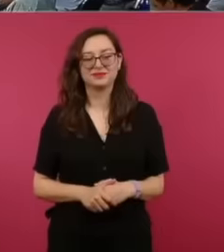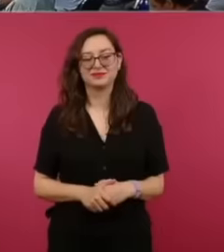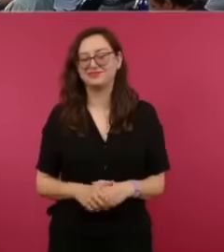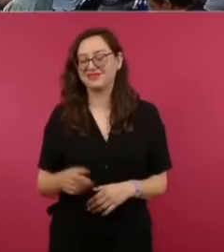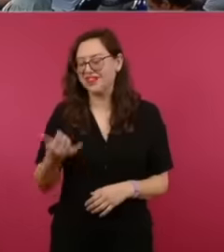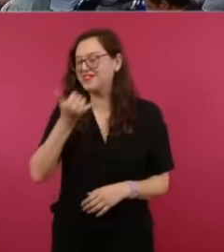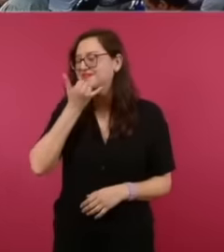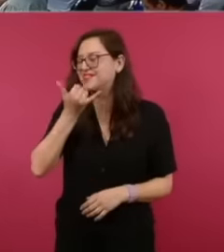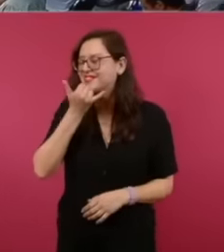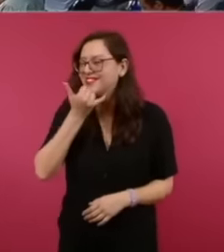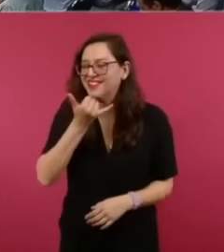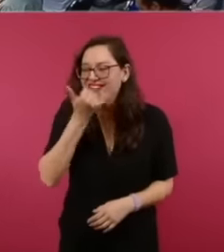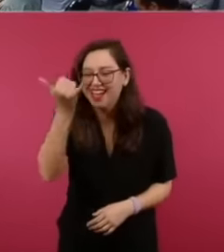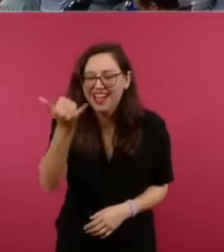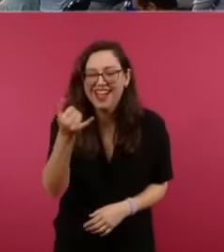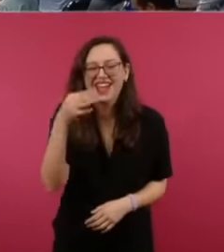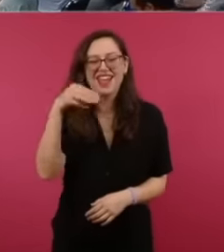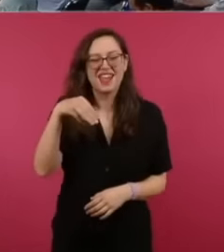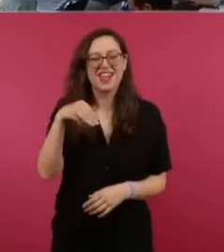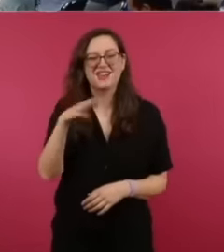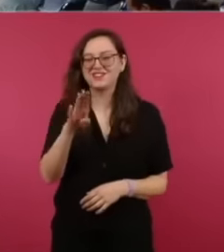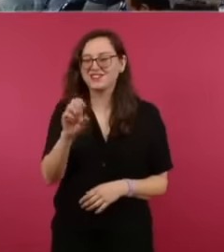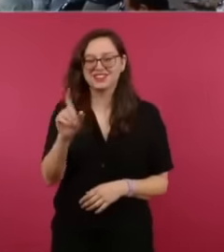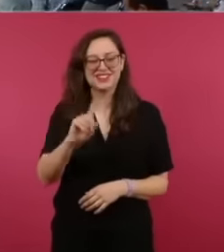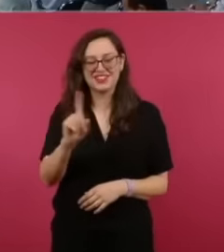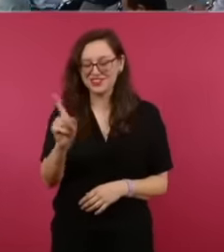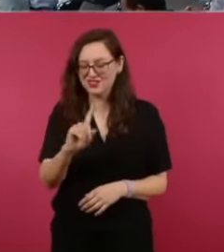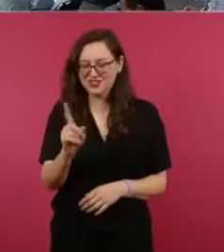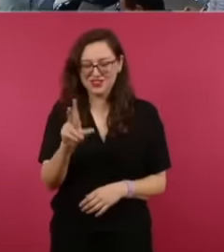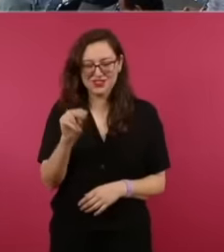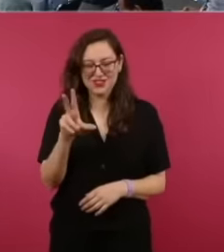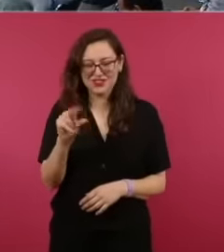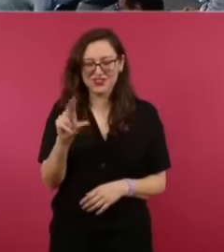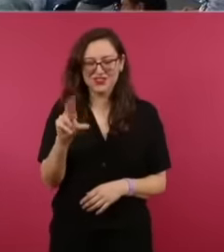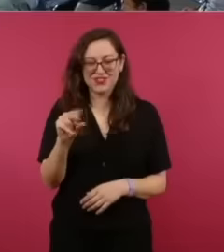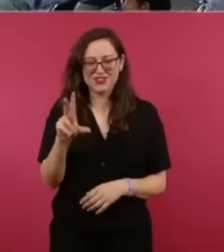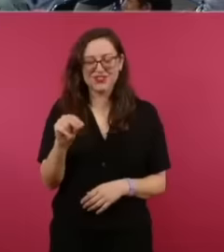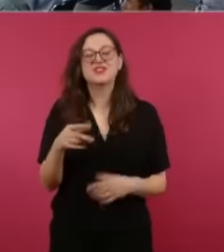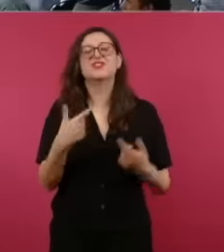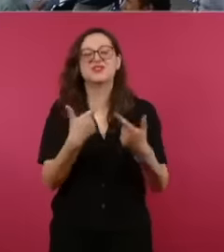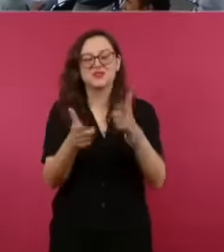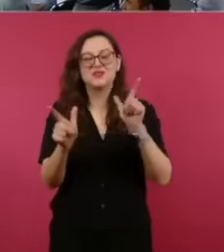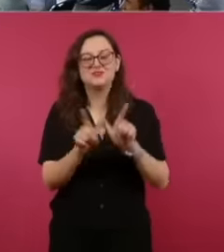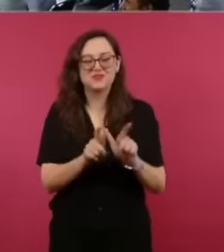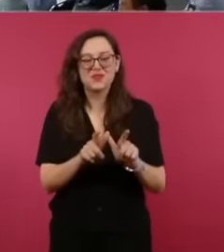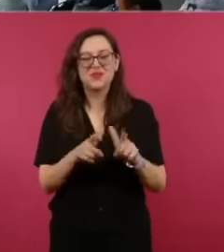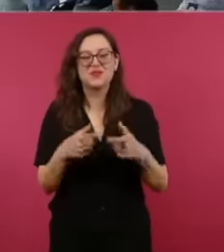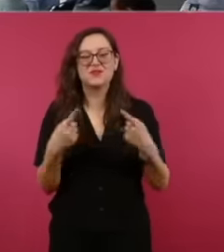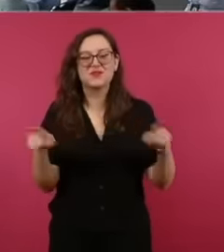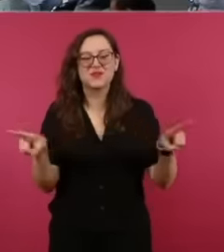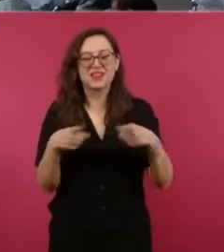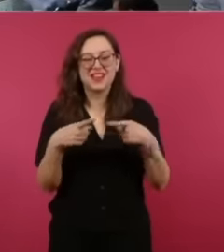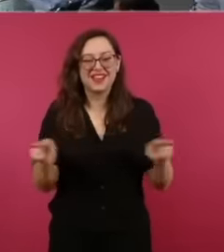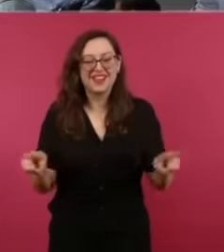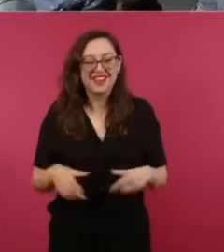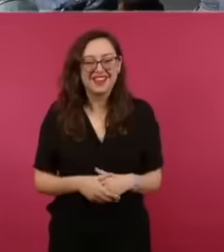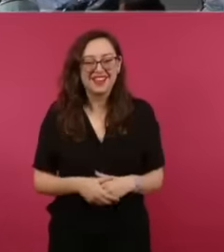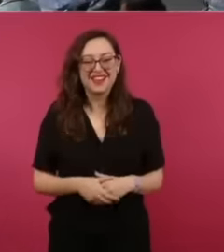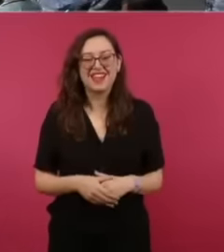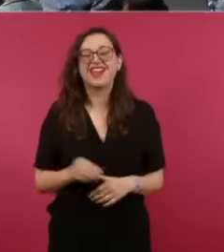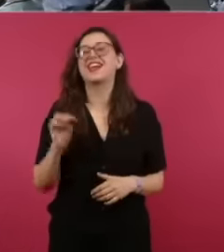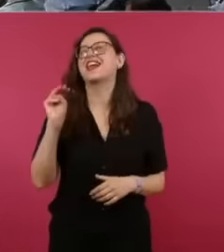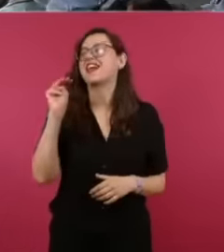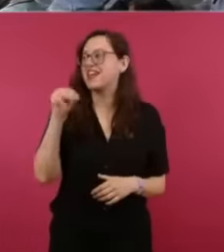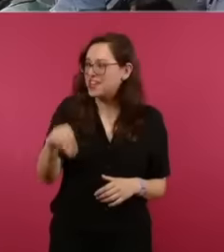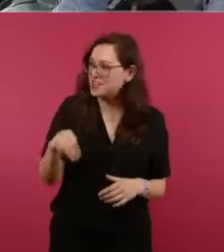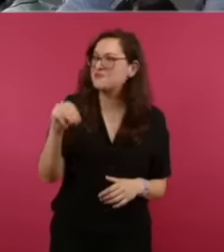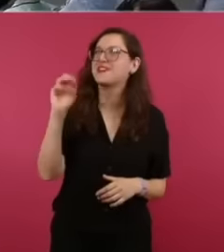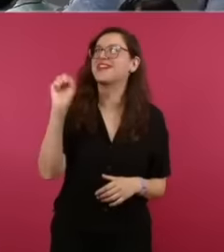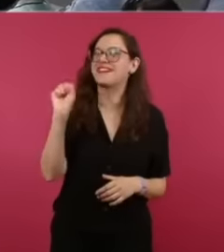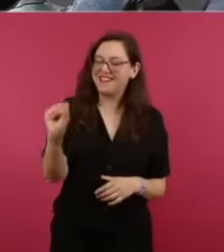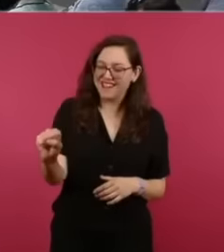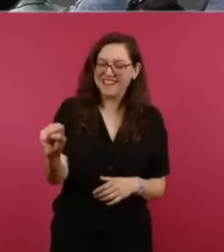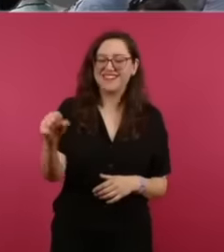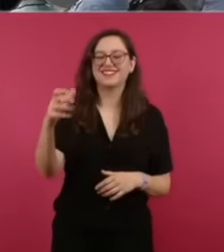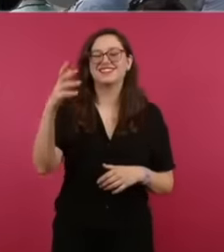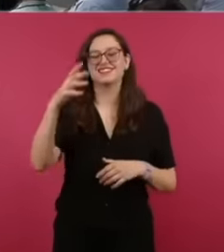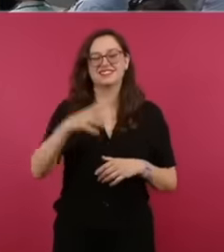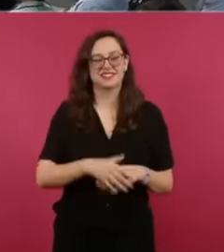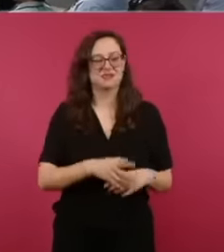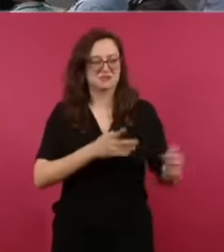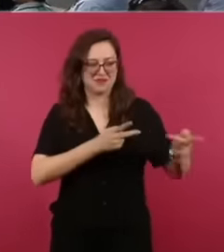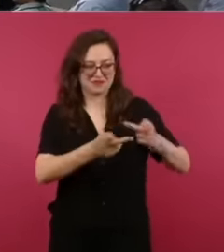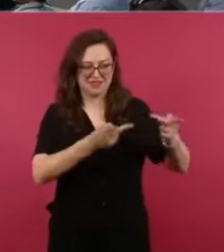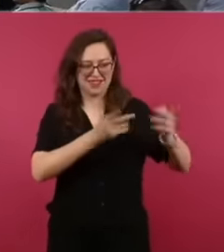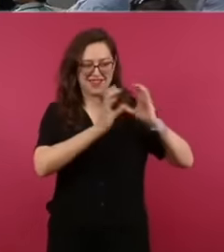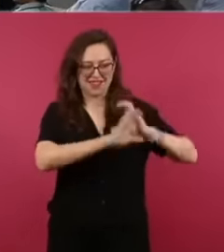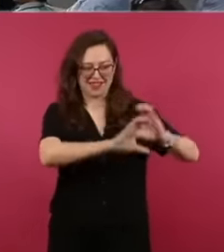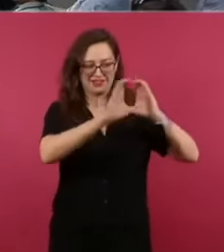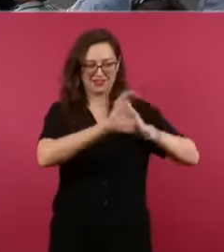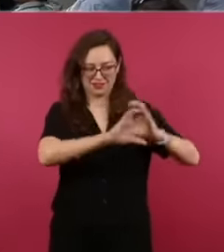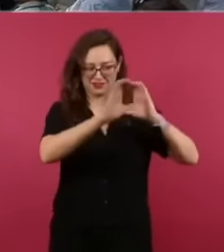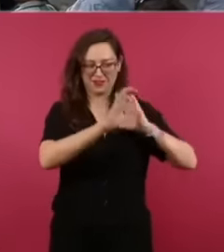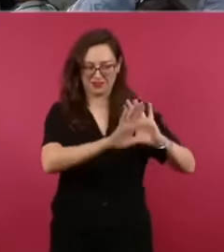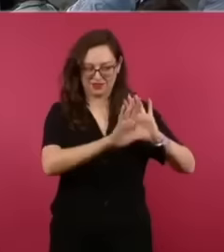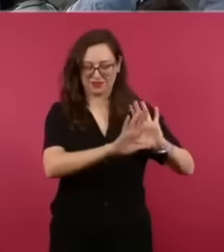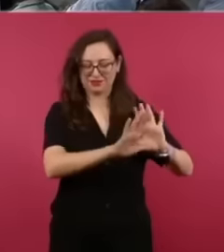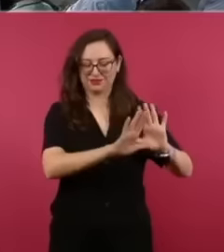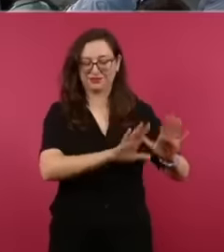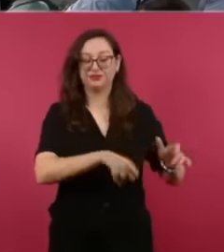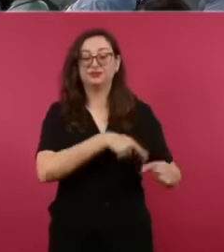be like It is the MS Band that they prepare it But first put how